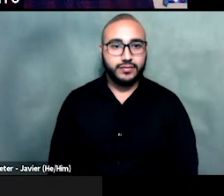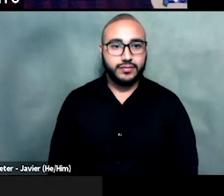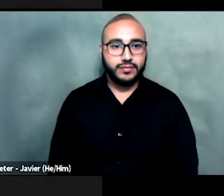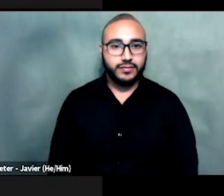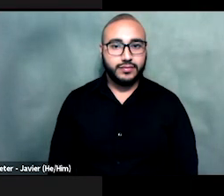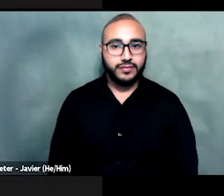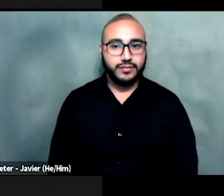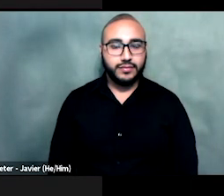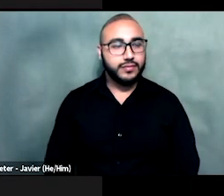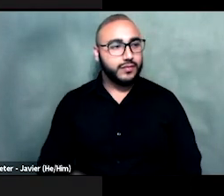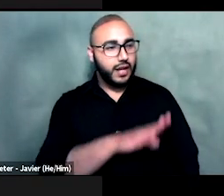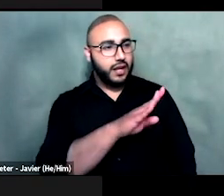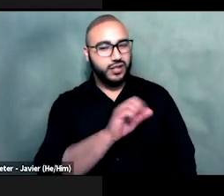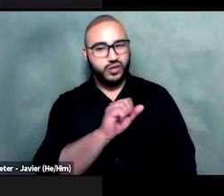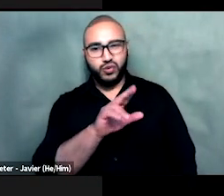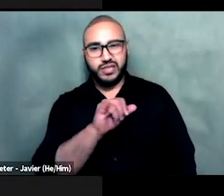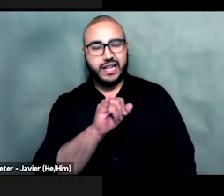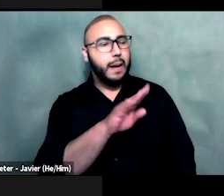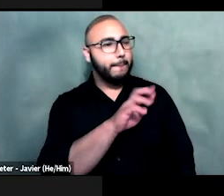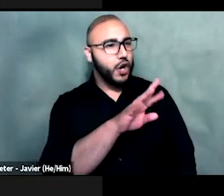Susi Nitzel: Bernard, we're seeing your notes.